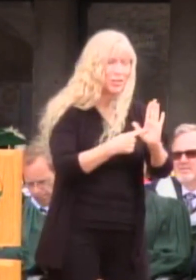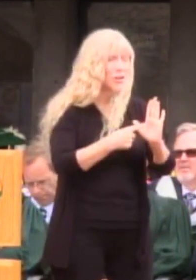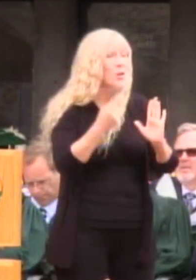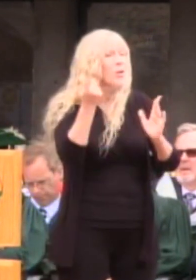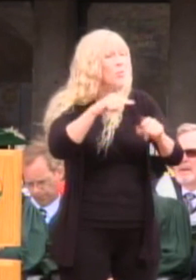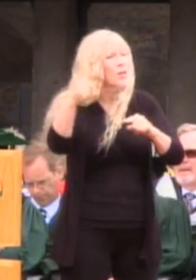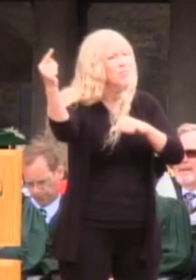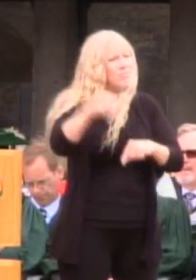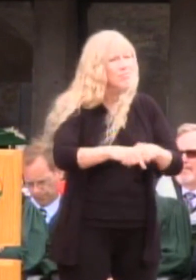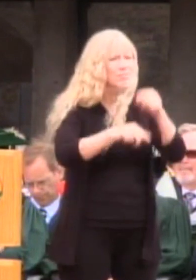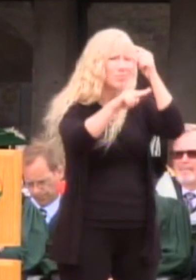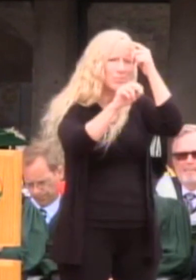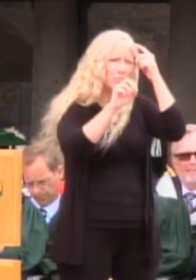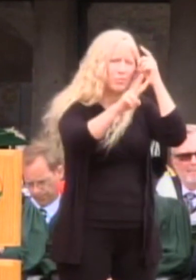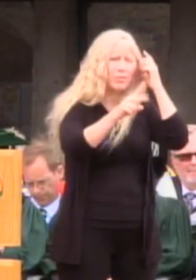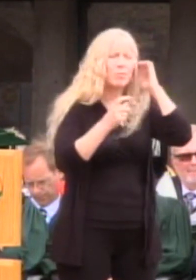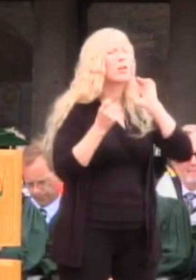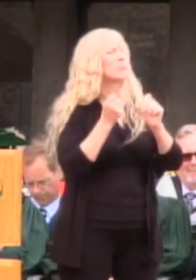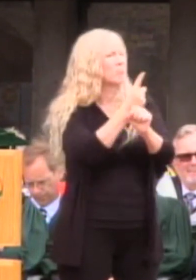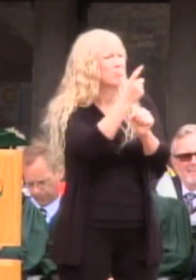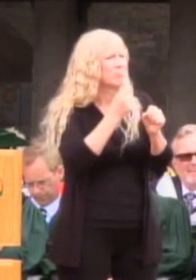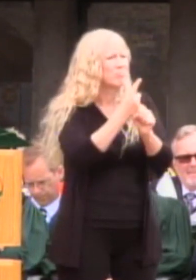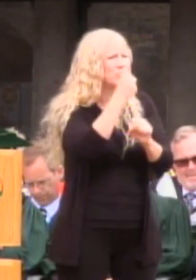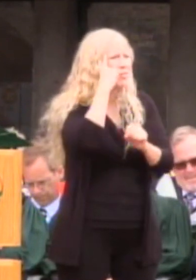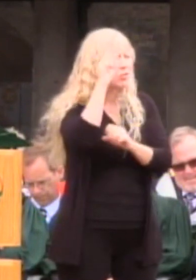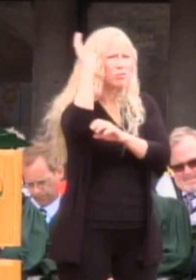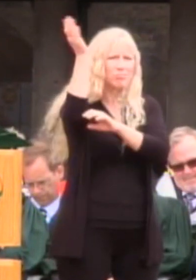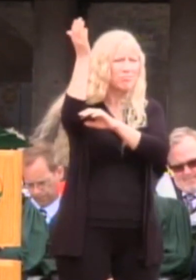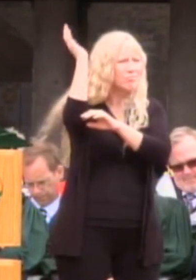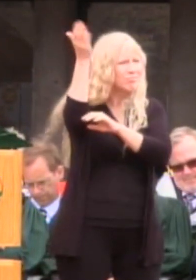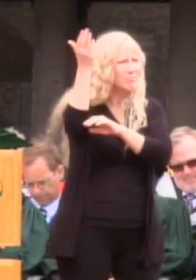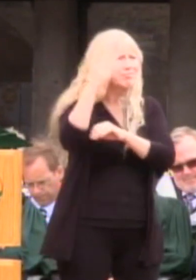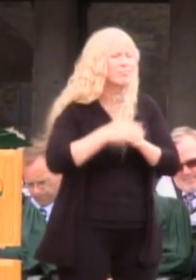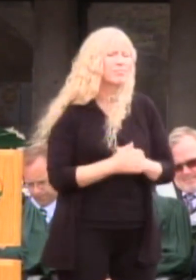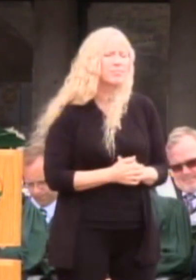annual ethics lecture. When he is happily involved involved in discussion with a circle